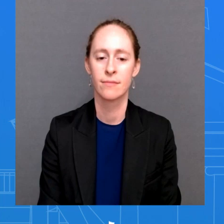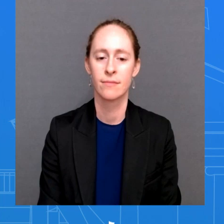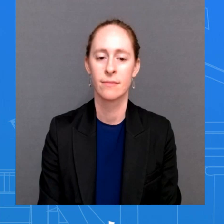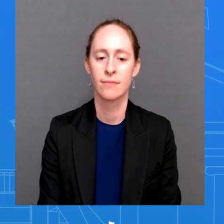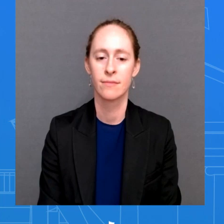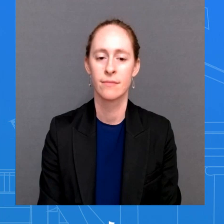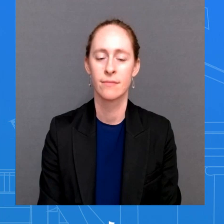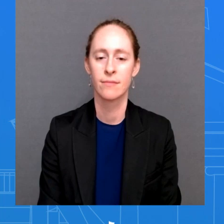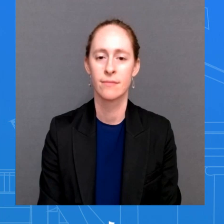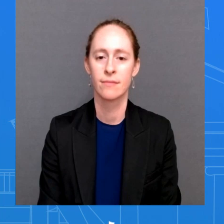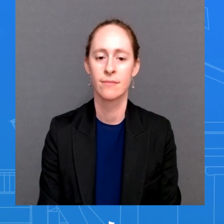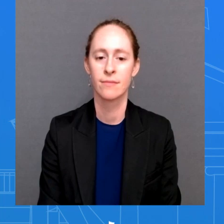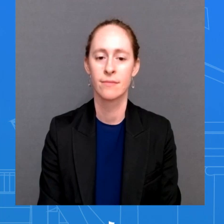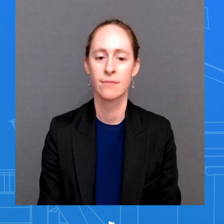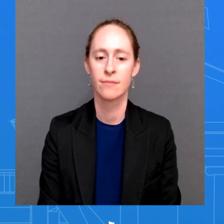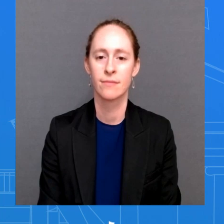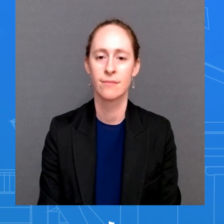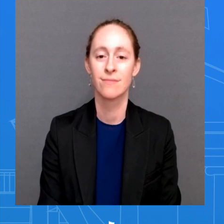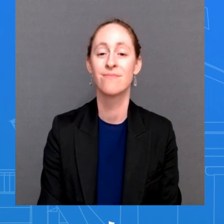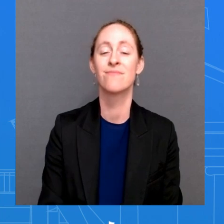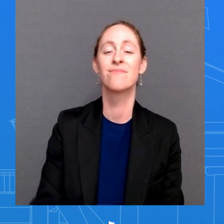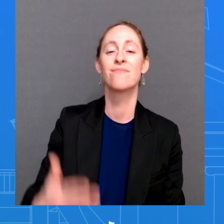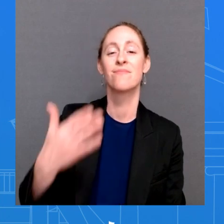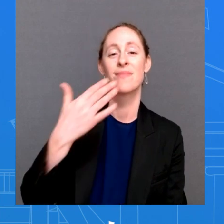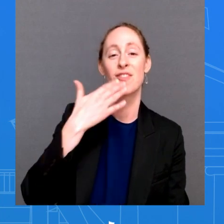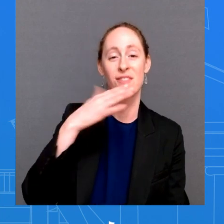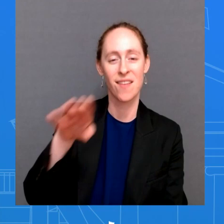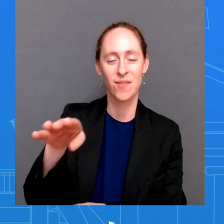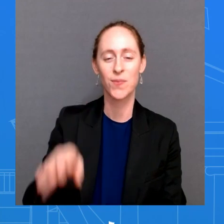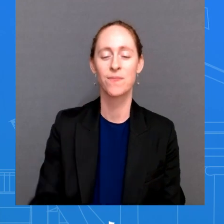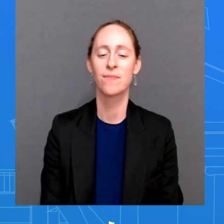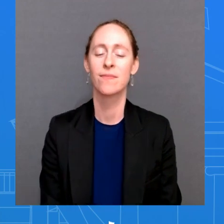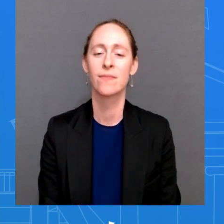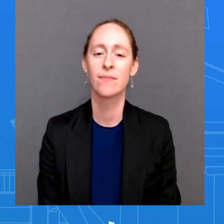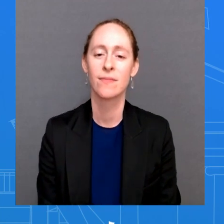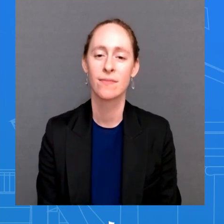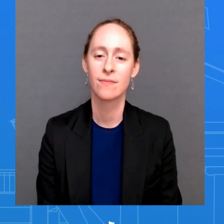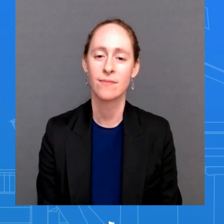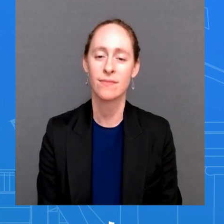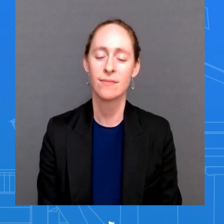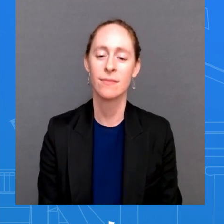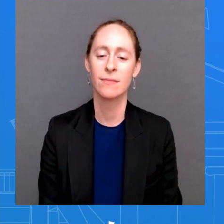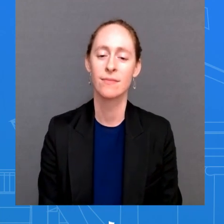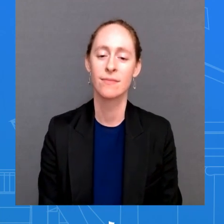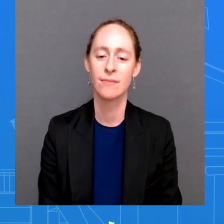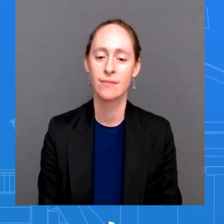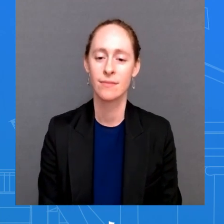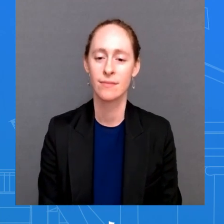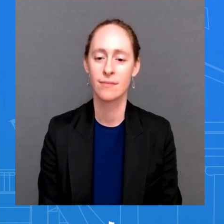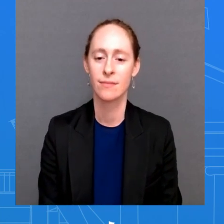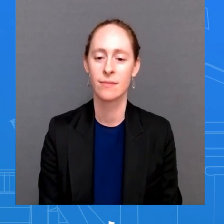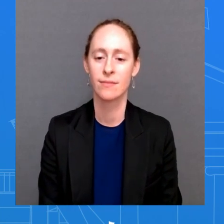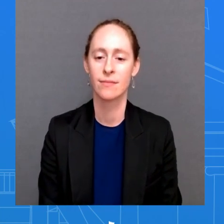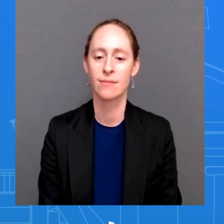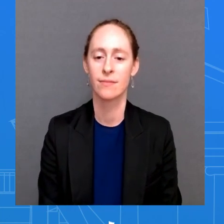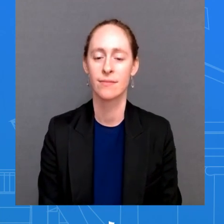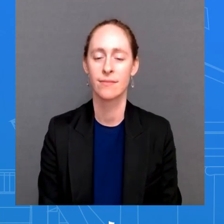Ms. Jean-Pierre: Good afternoon, everybody. The Press: Good afternoon. The Press: Ms. Jean-Pierre: So we're going to go until 1:45 --